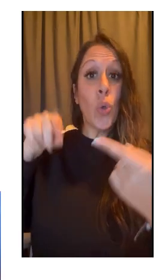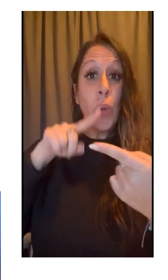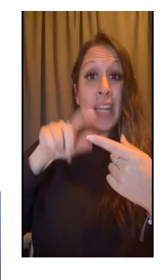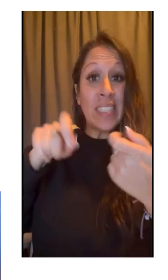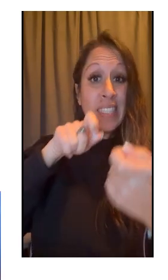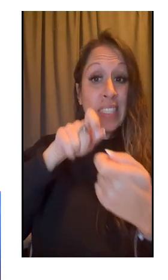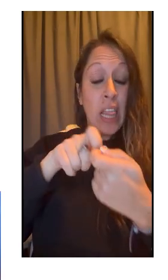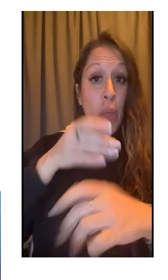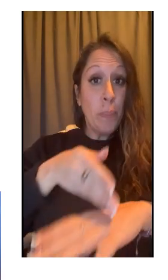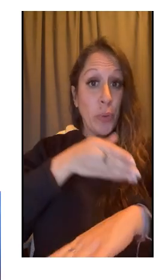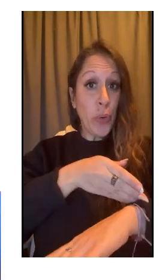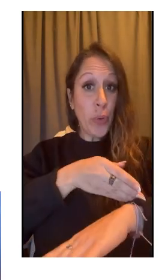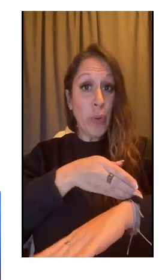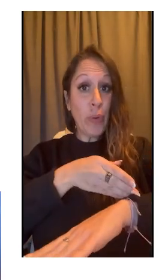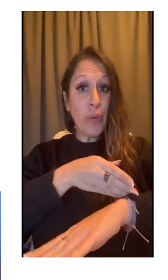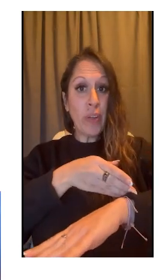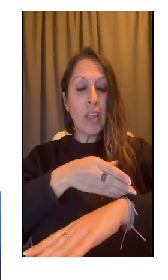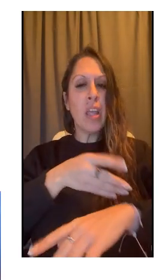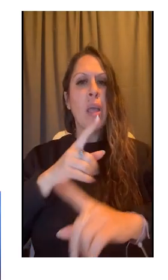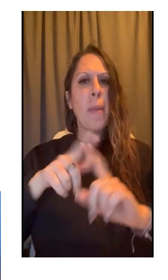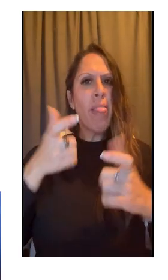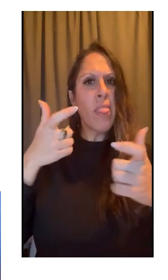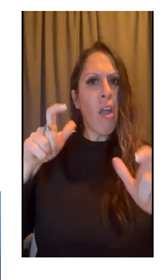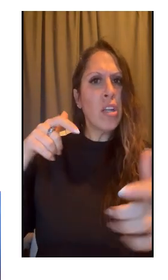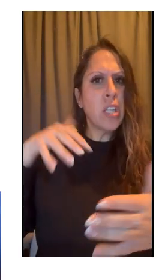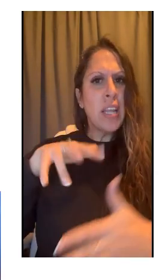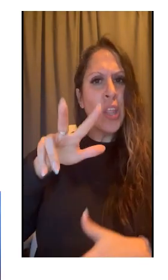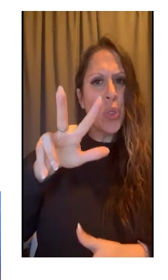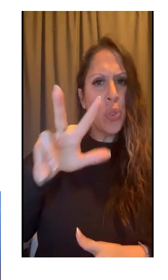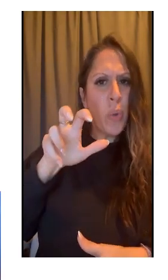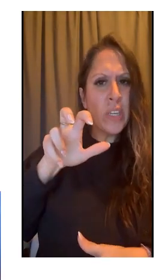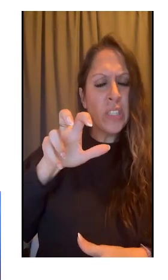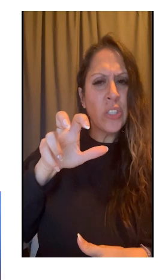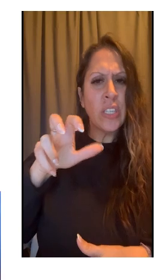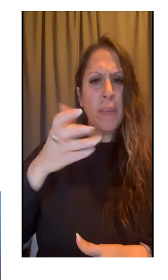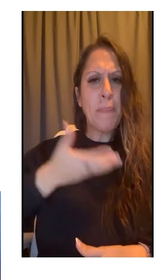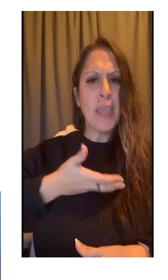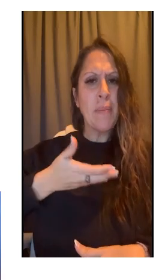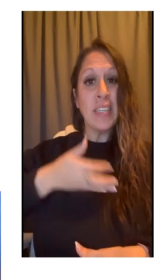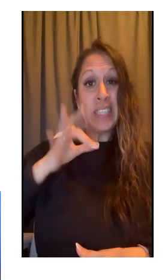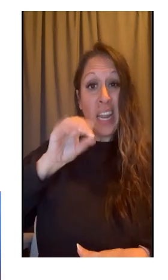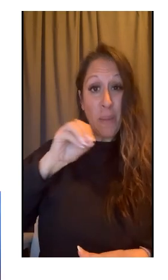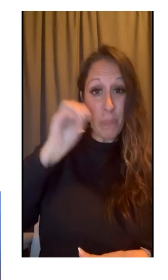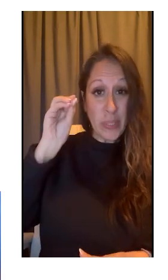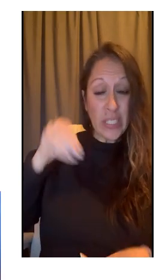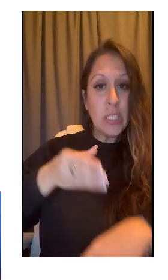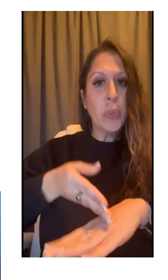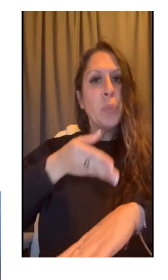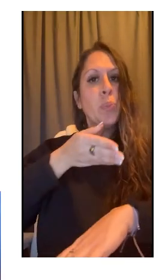breastfeeding, but in one fairly large study of over 300 infants, 98% of these babies improved